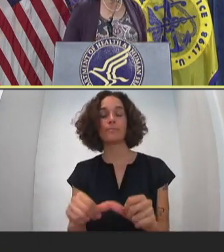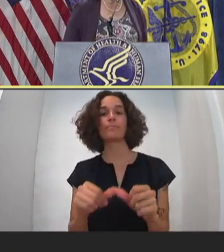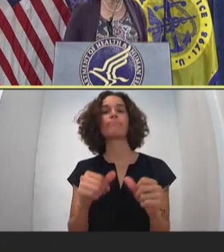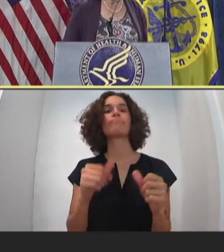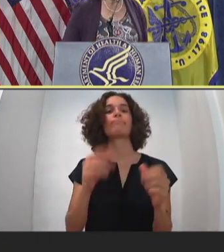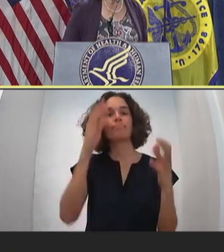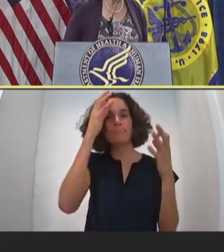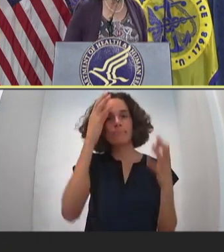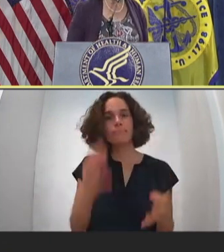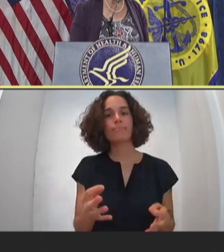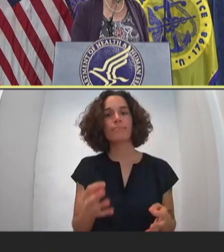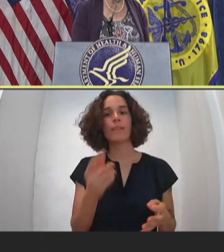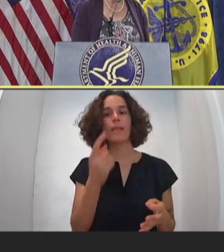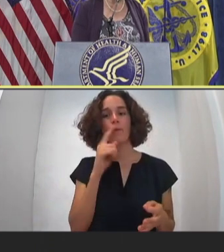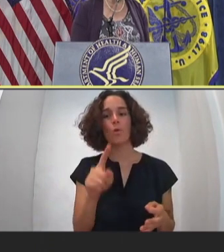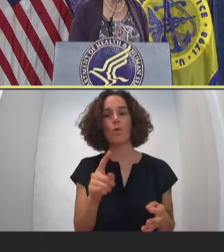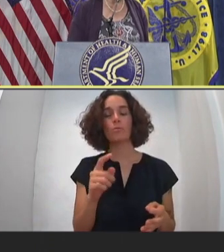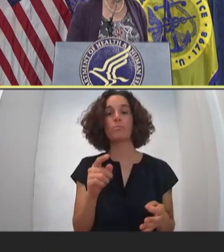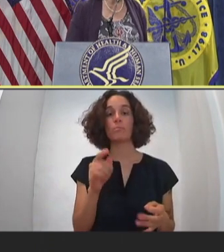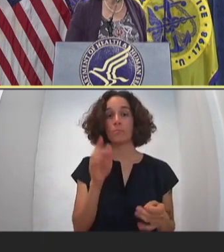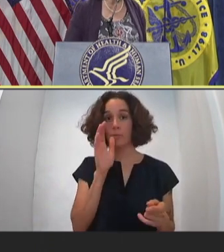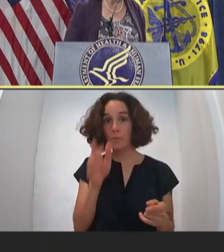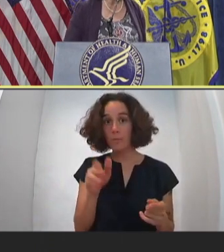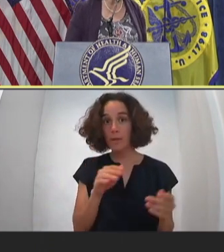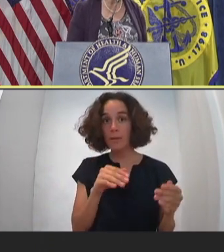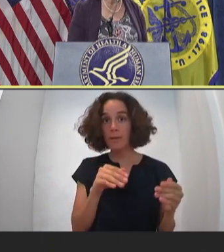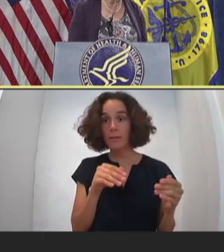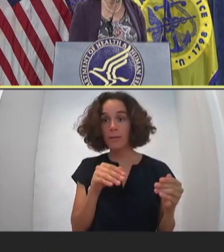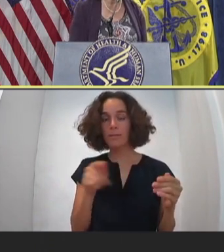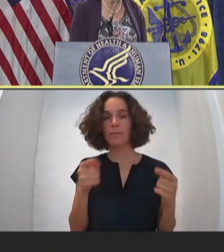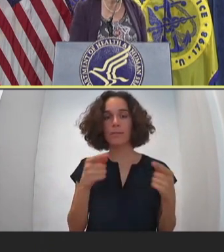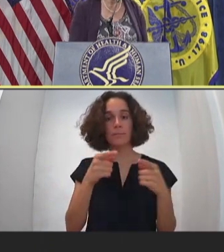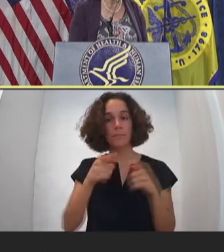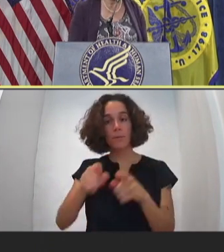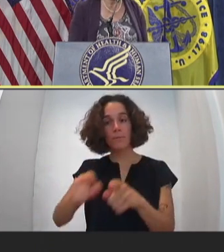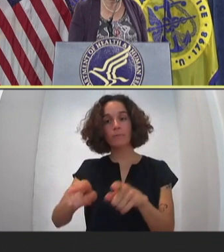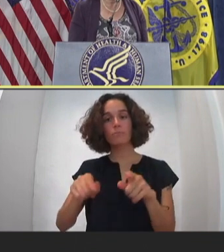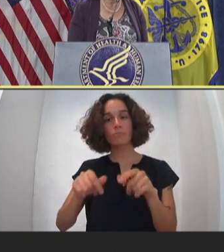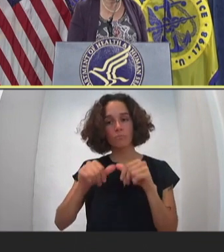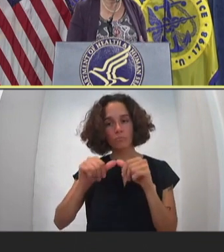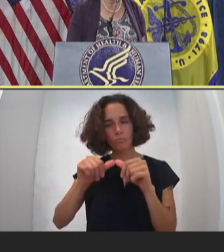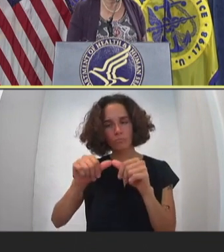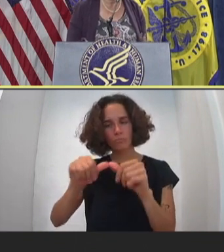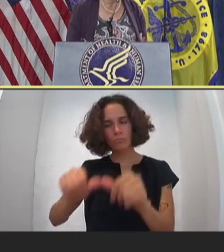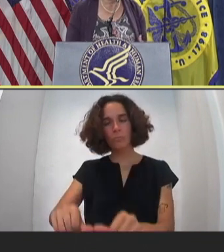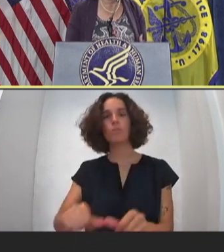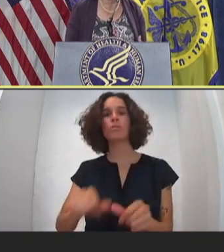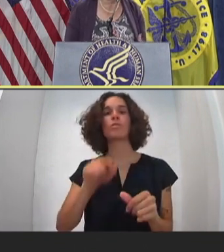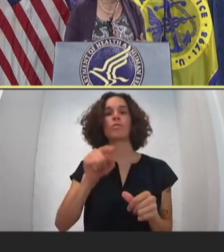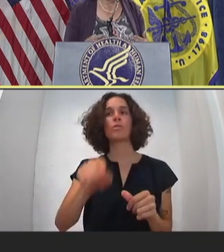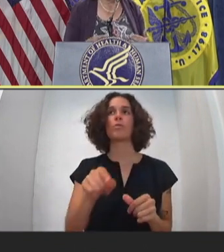to, you know, are you moving in a parallel path? Are you, you know, getting in line in terms of,